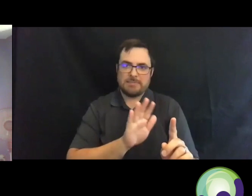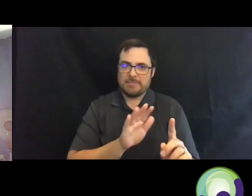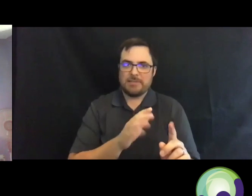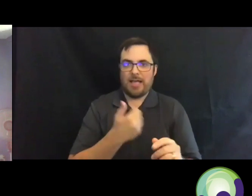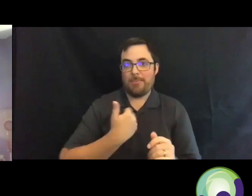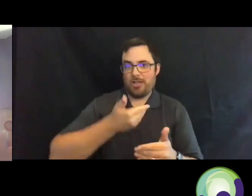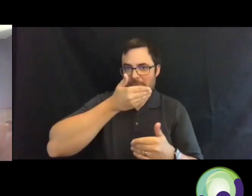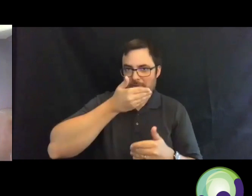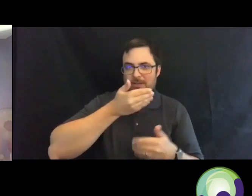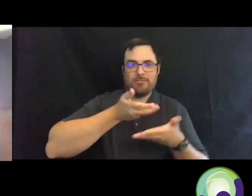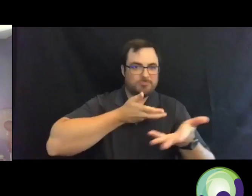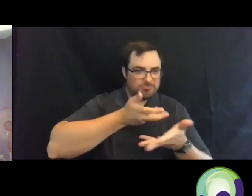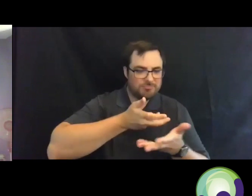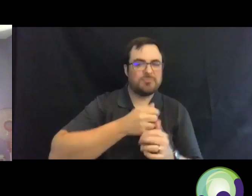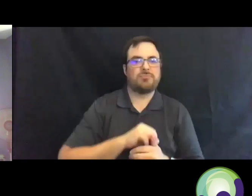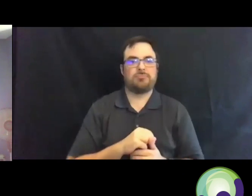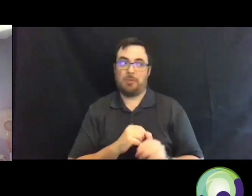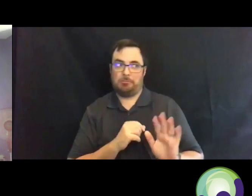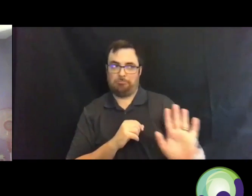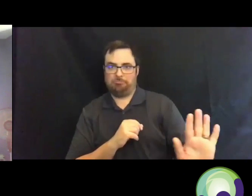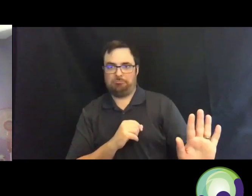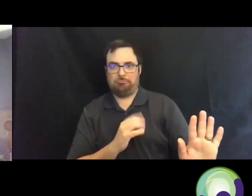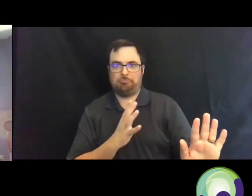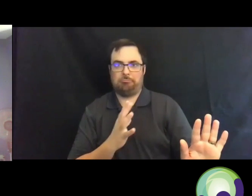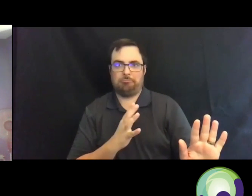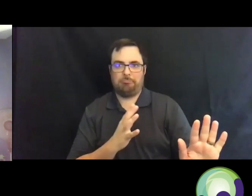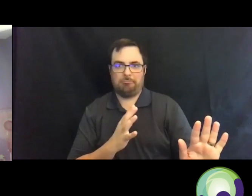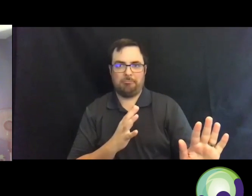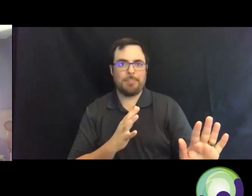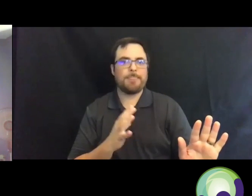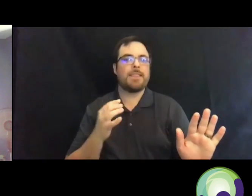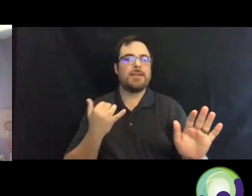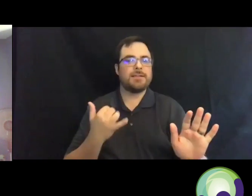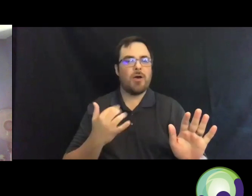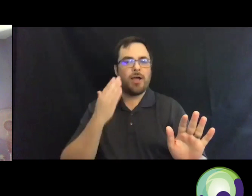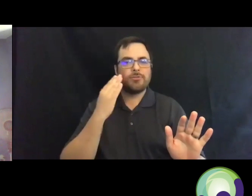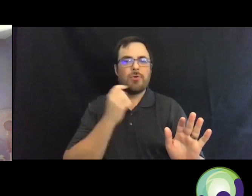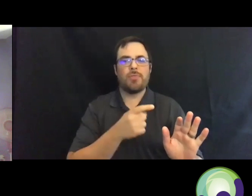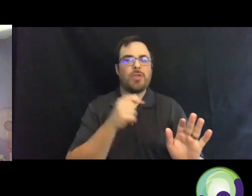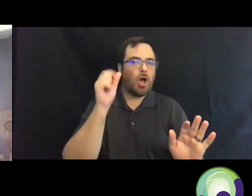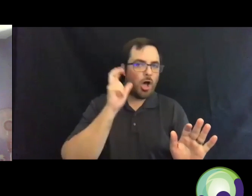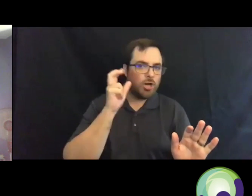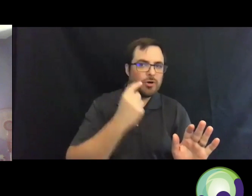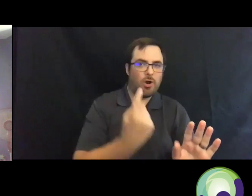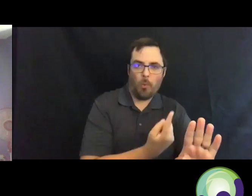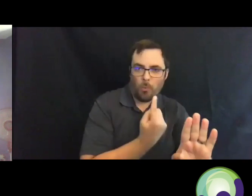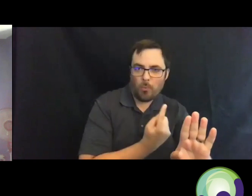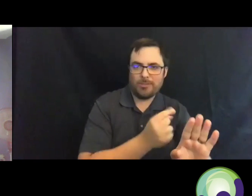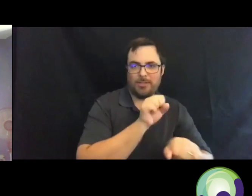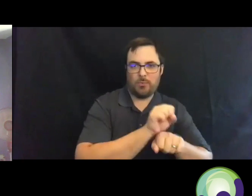when I do it. That's great because now I know that they're getting all of the auditory only work that they need on that targeted